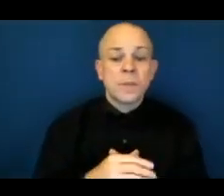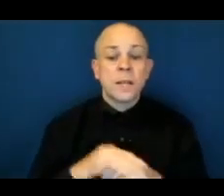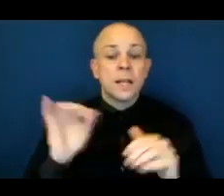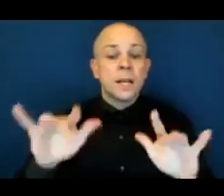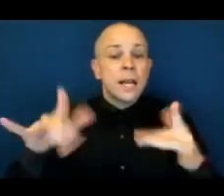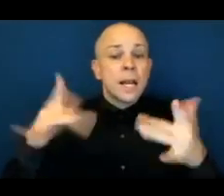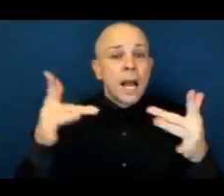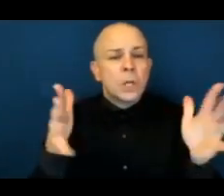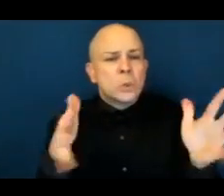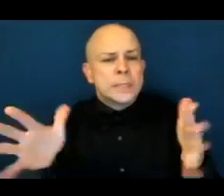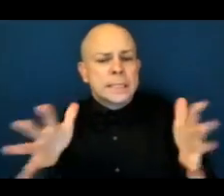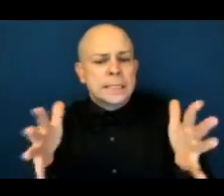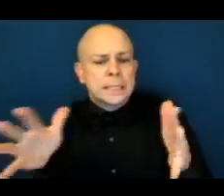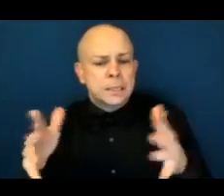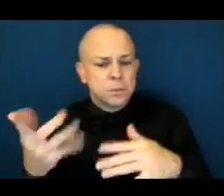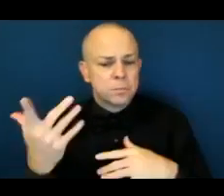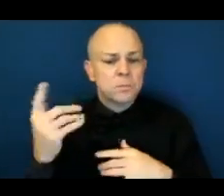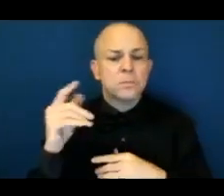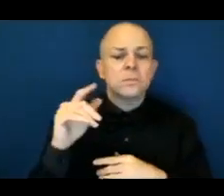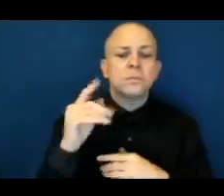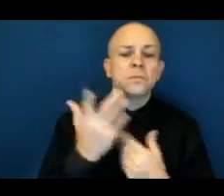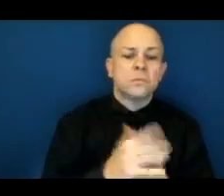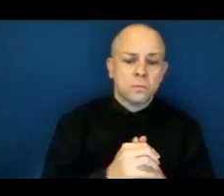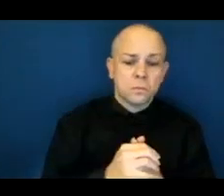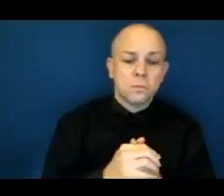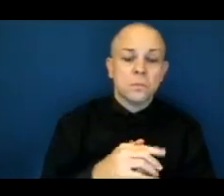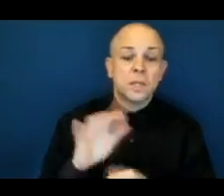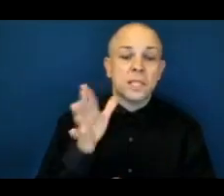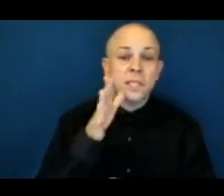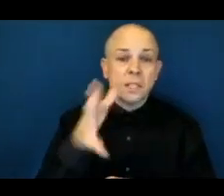into Monday Tuesday and Wednesday we'll start